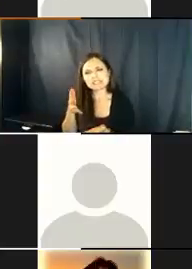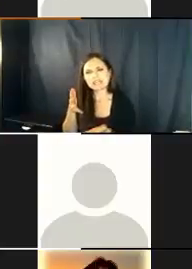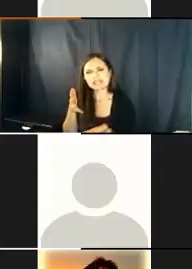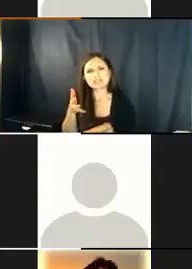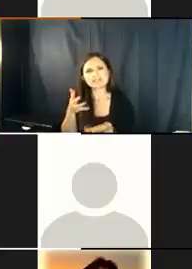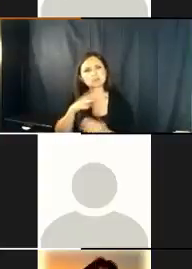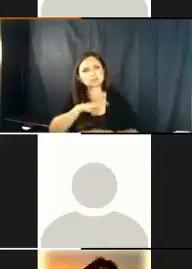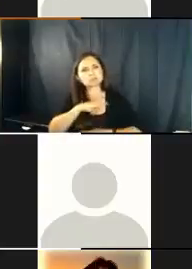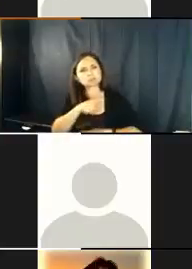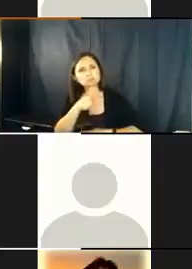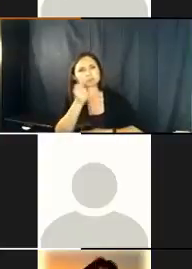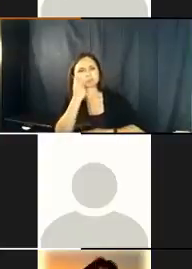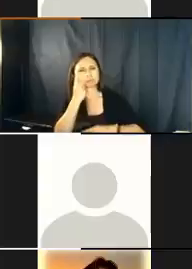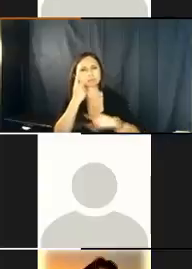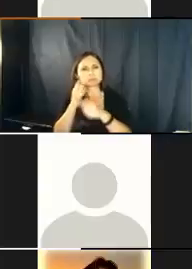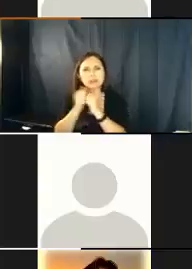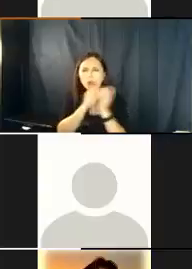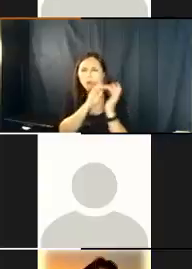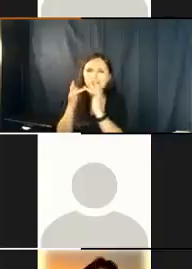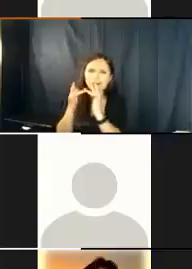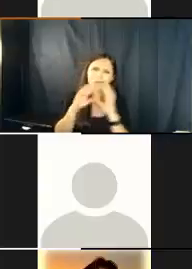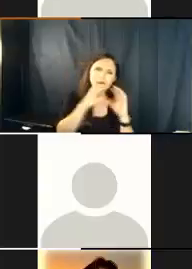how our online course is designed and managed on your campus.